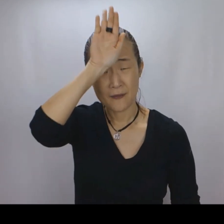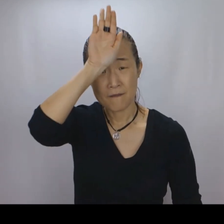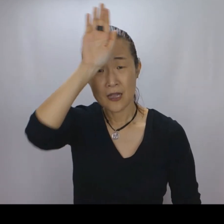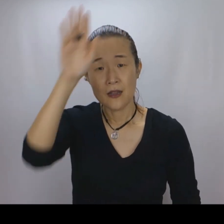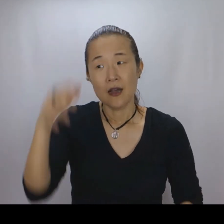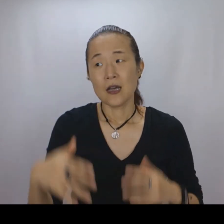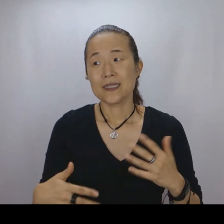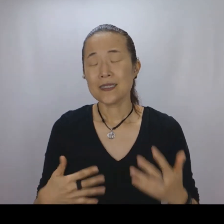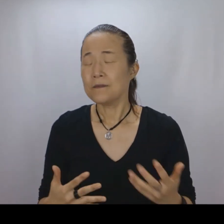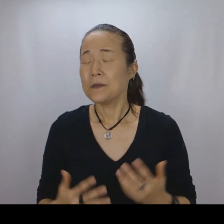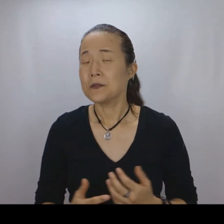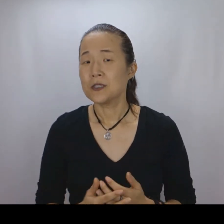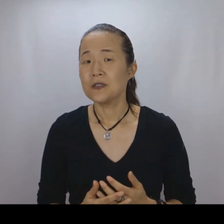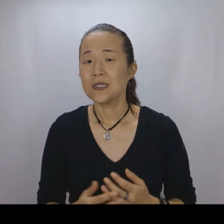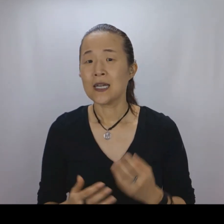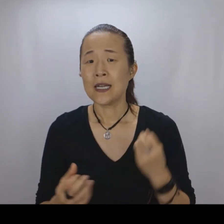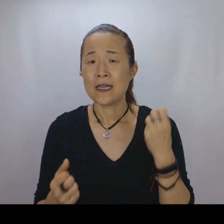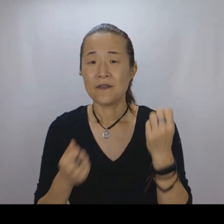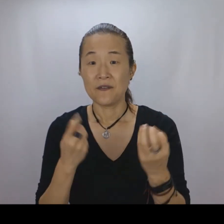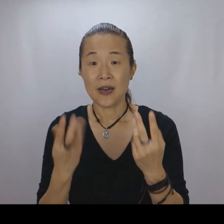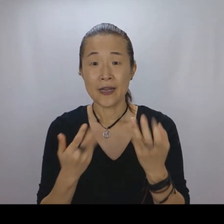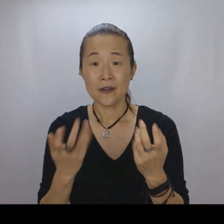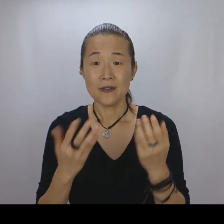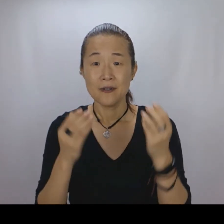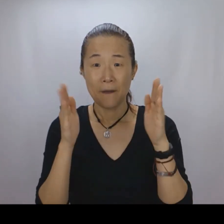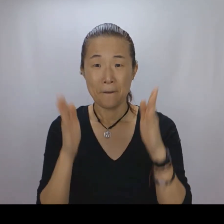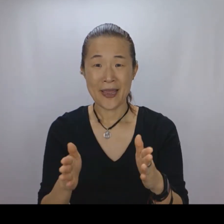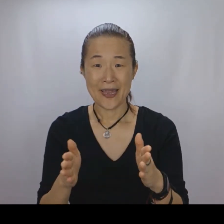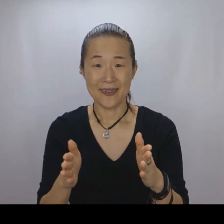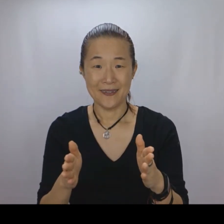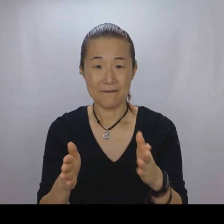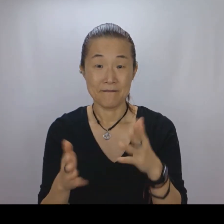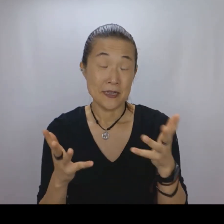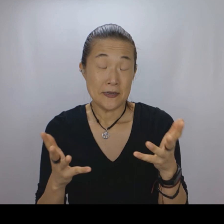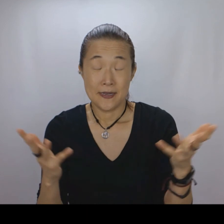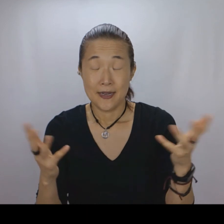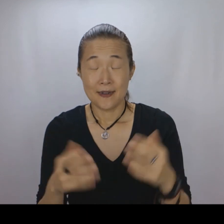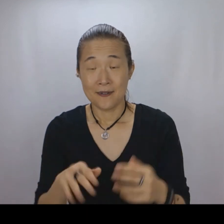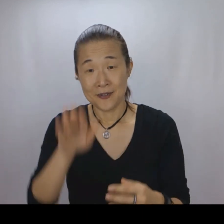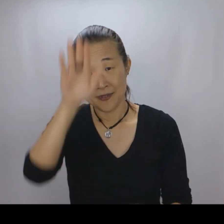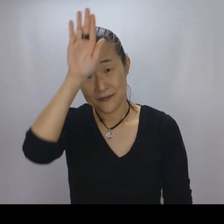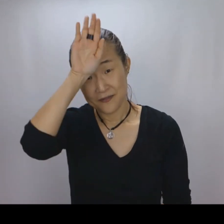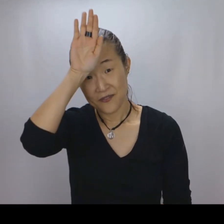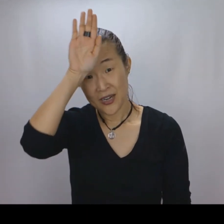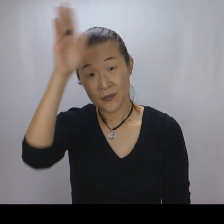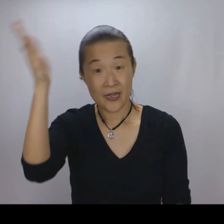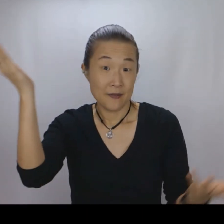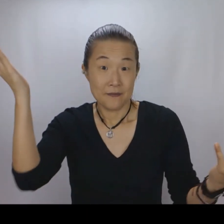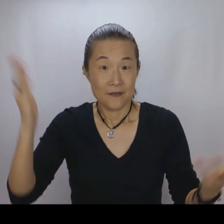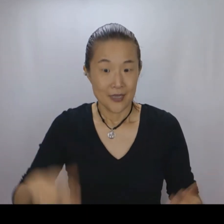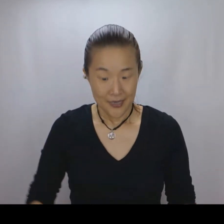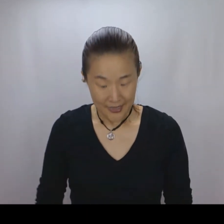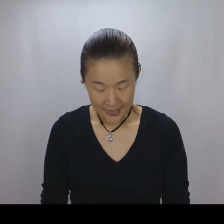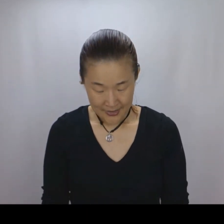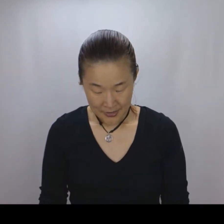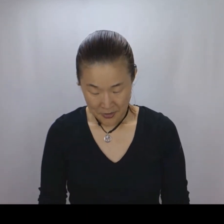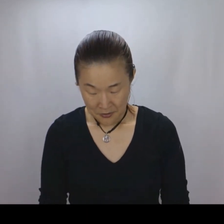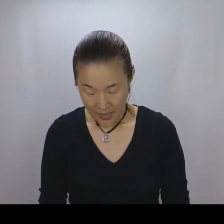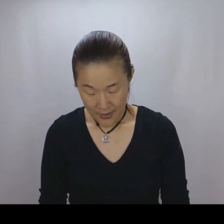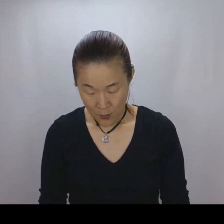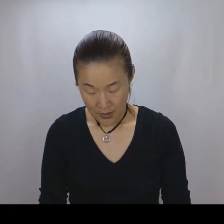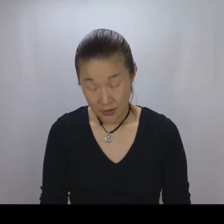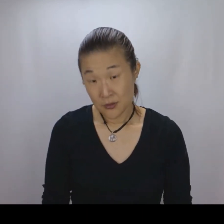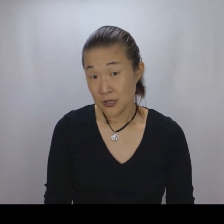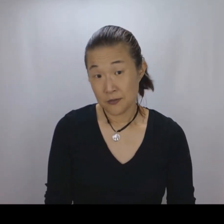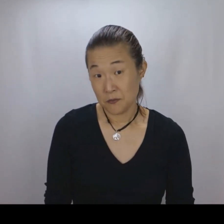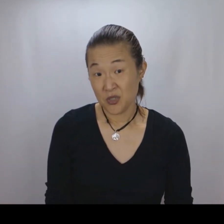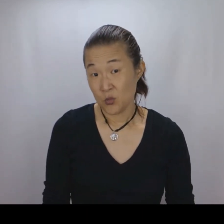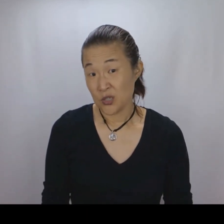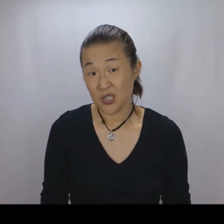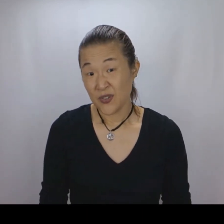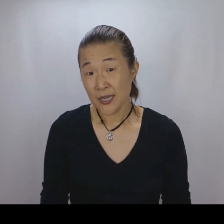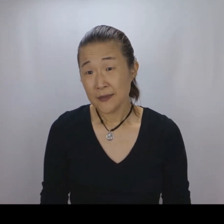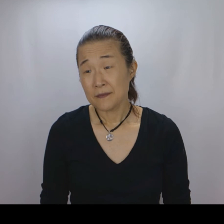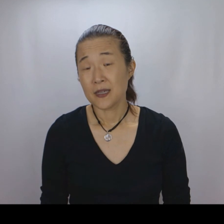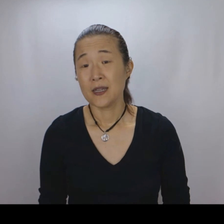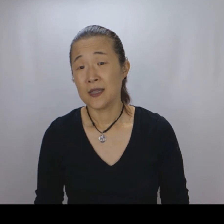Some people do sign "fire" "man," or fireman, and so either one of those should work fine.